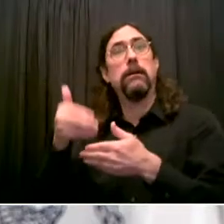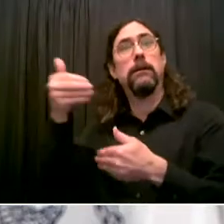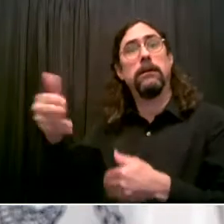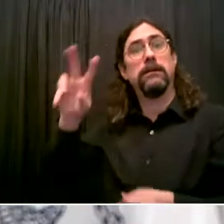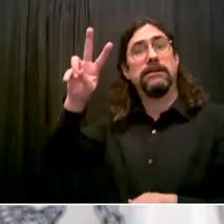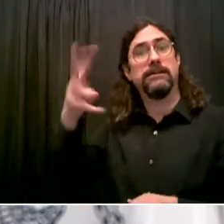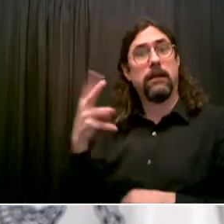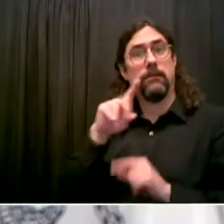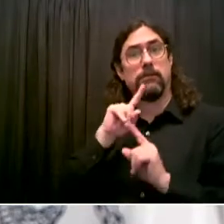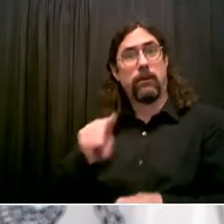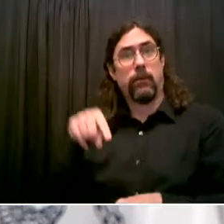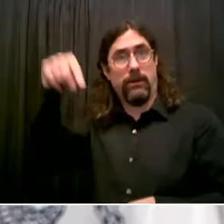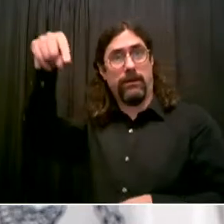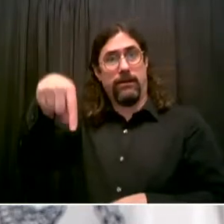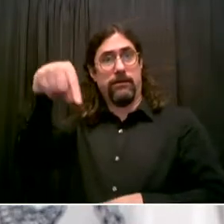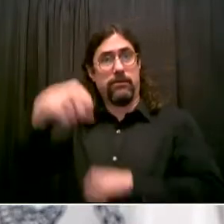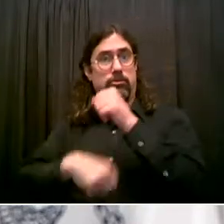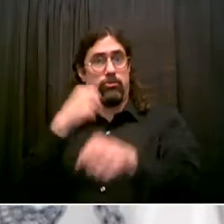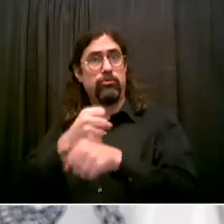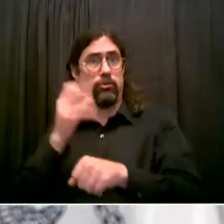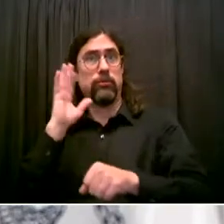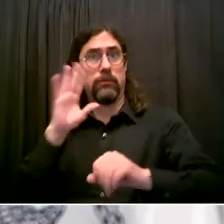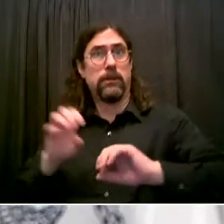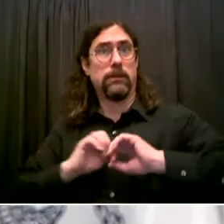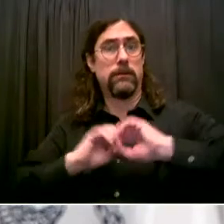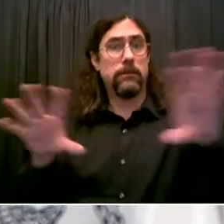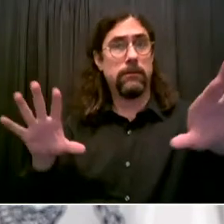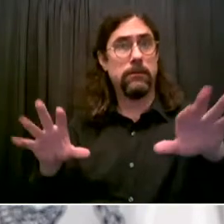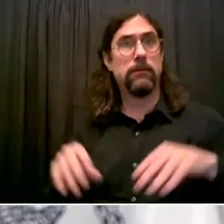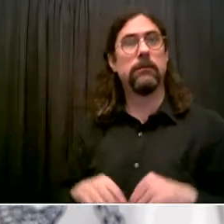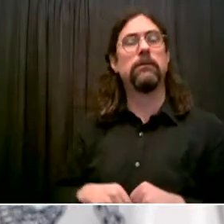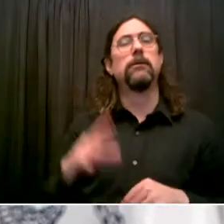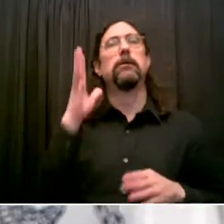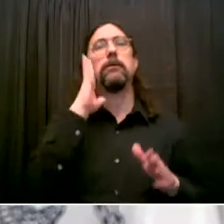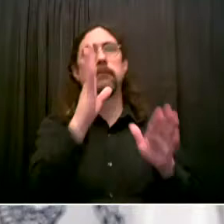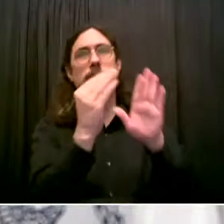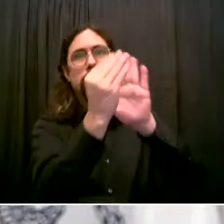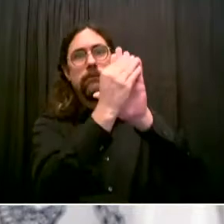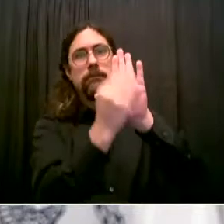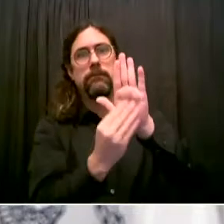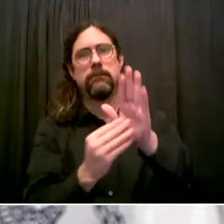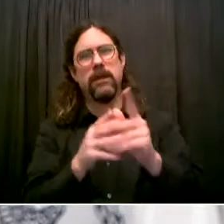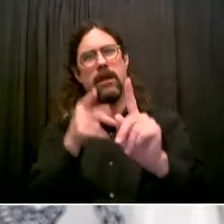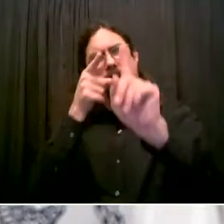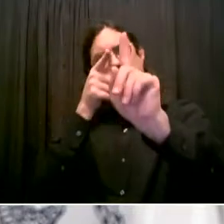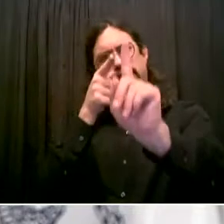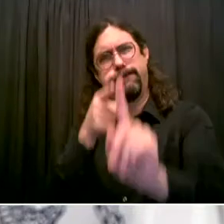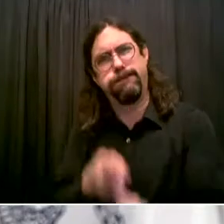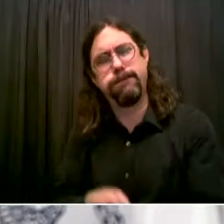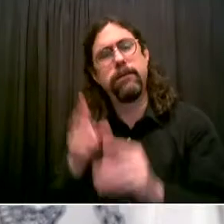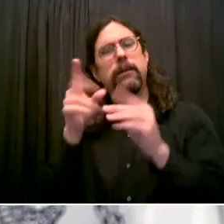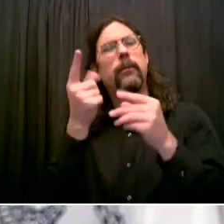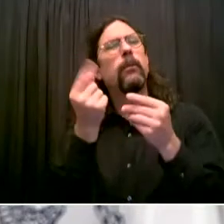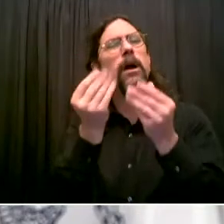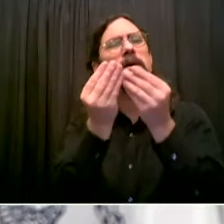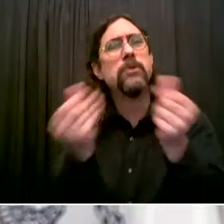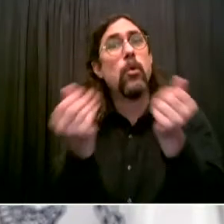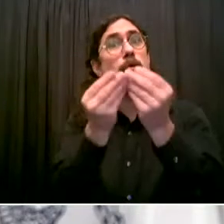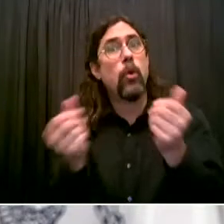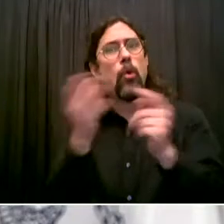THE DIRECTION WE NEED TO TAKE TO ARDDE SSTHE INEAQULITIES AND THE LACK OF TRANSPARENCY, ET CETERA. THE NEXT REPORT WILL COME OUT